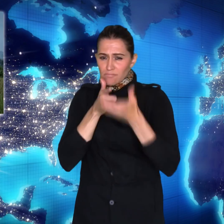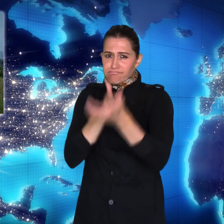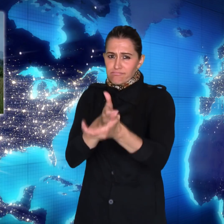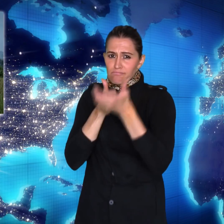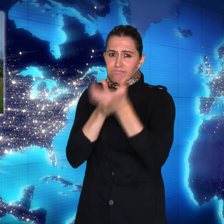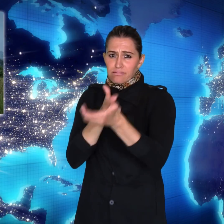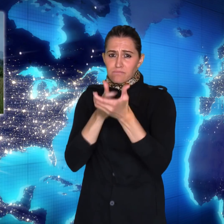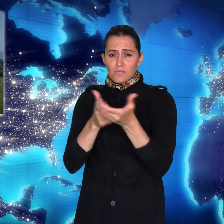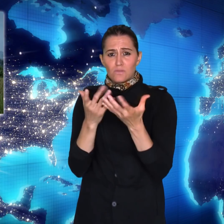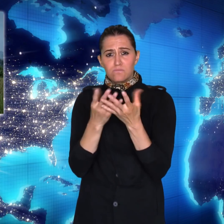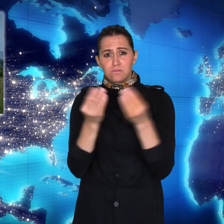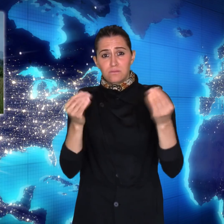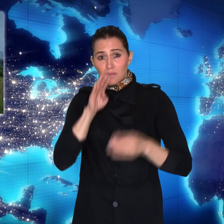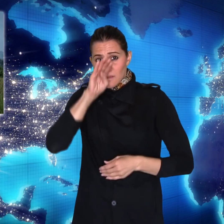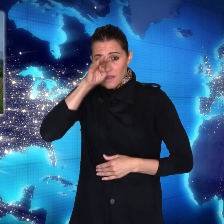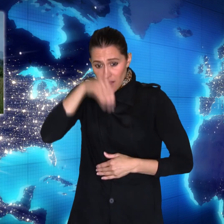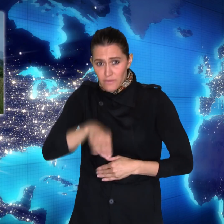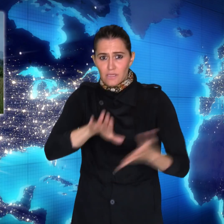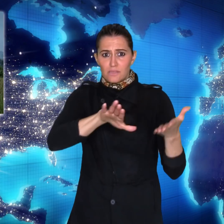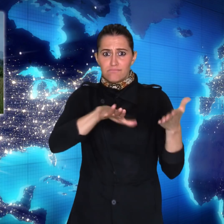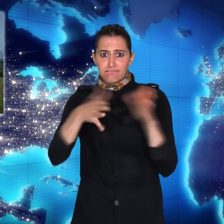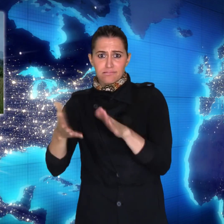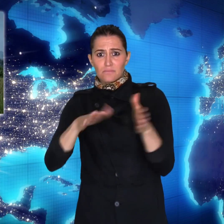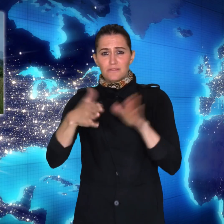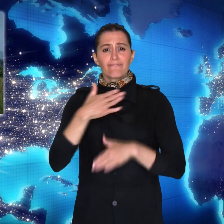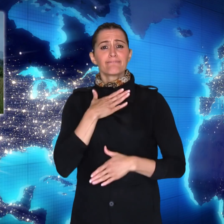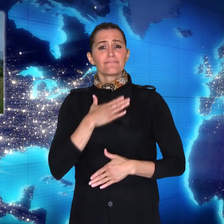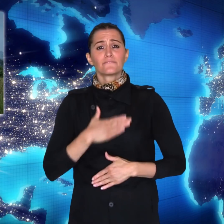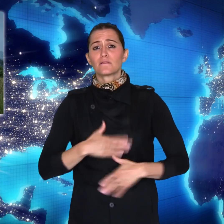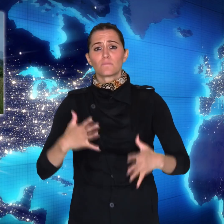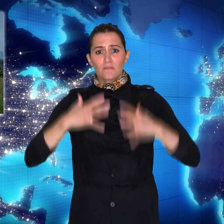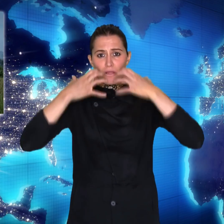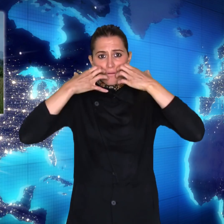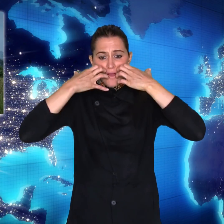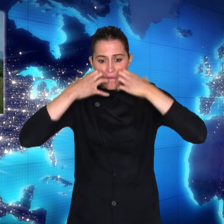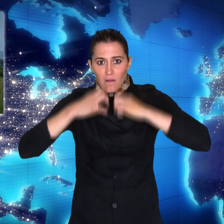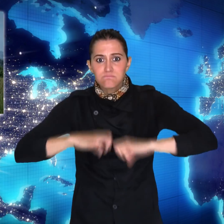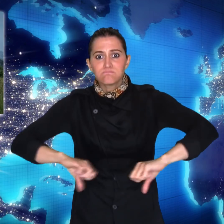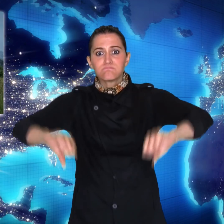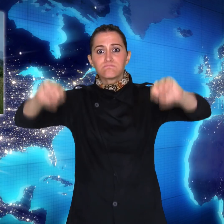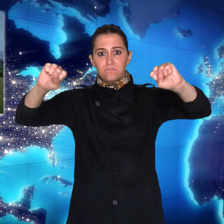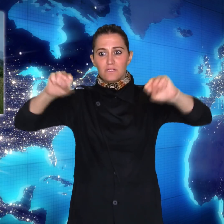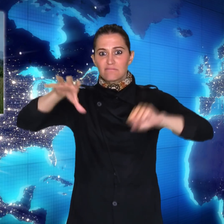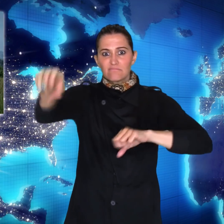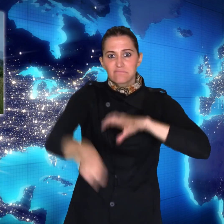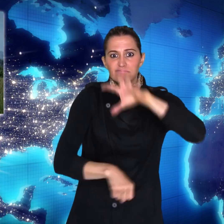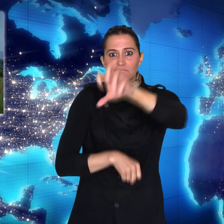for their ivory tusks.